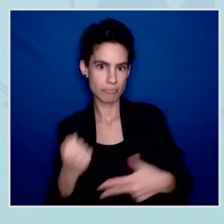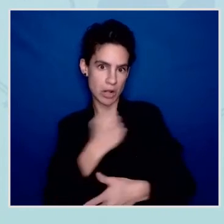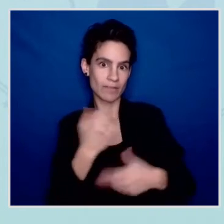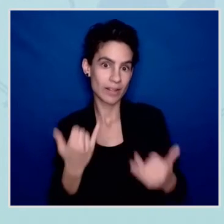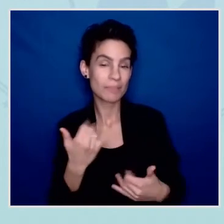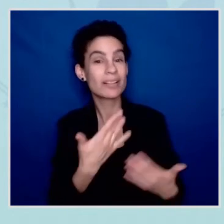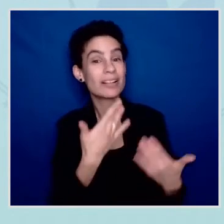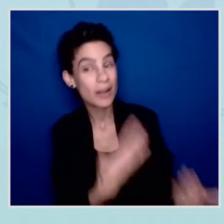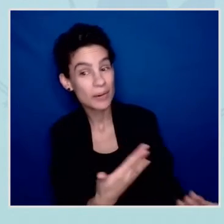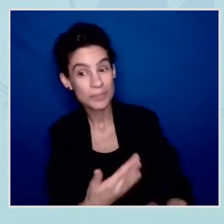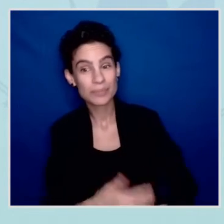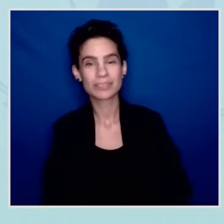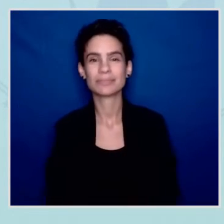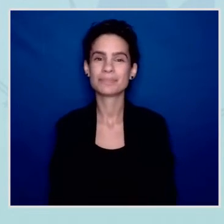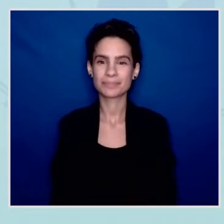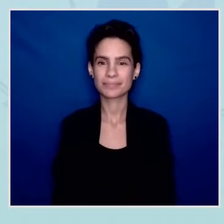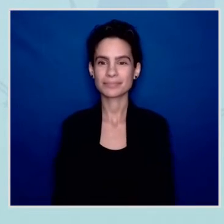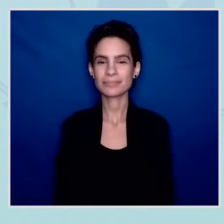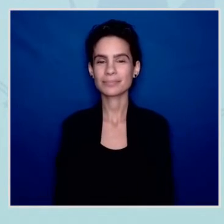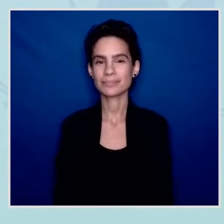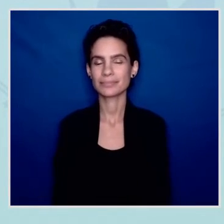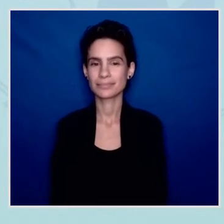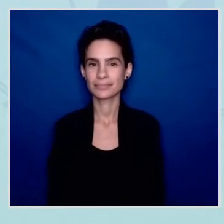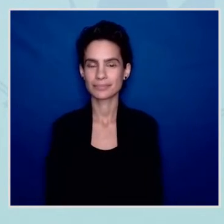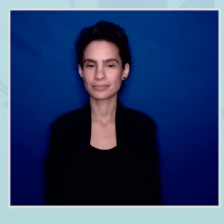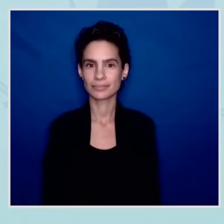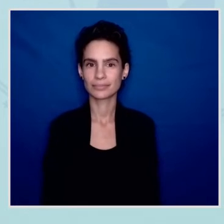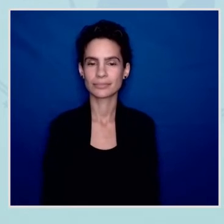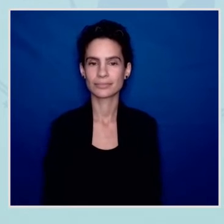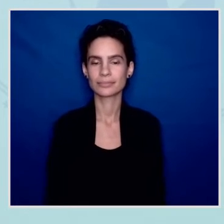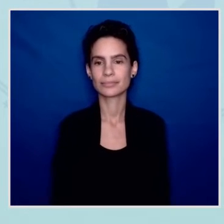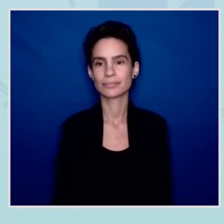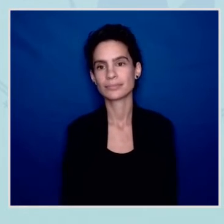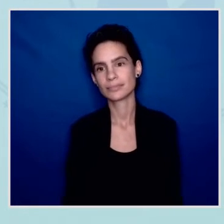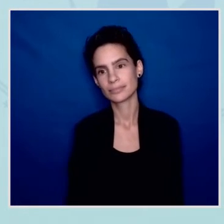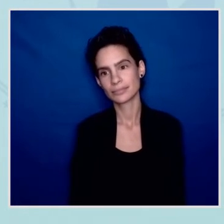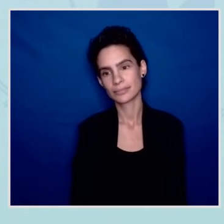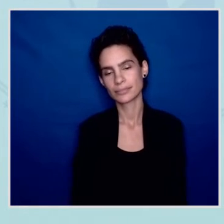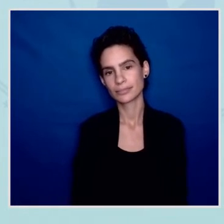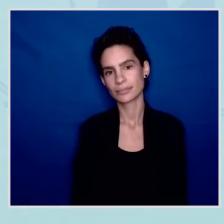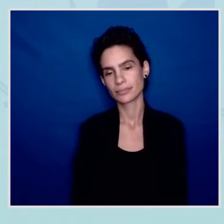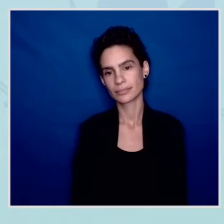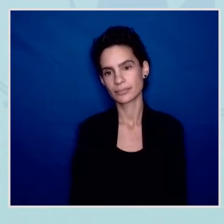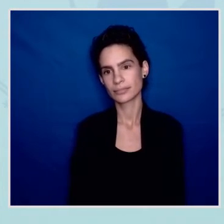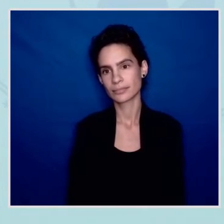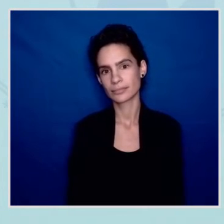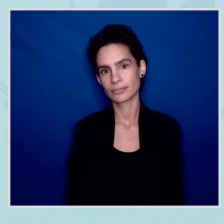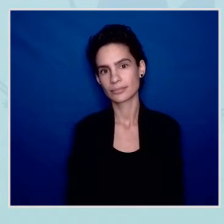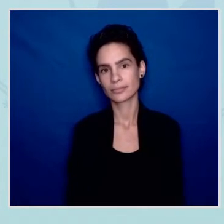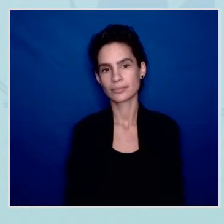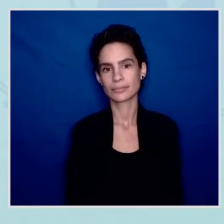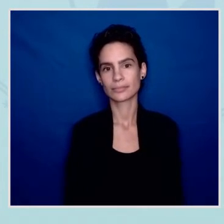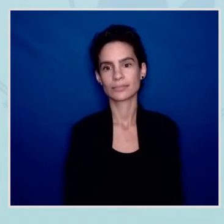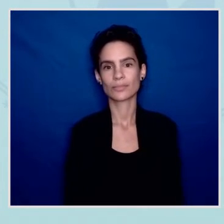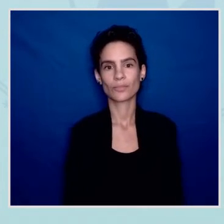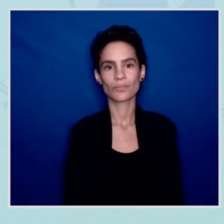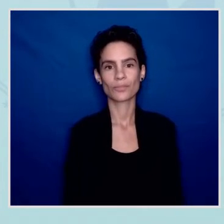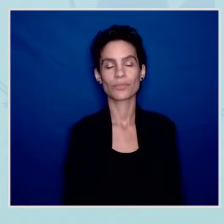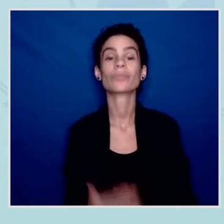AMERICANS WHO, THROUGH NO FAULT OF THEIR OWN, REALLY GET WHAT